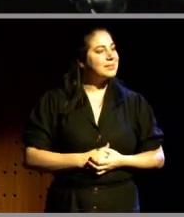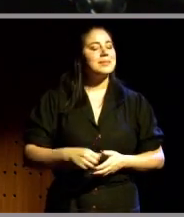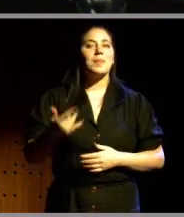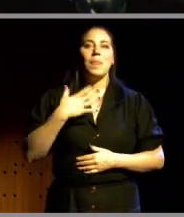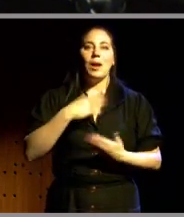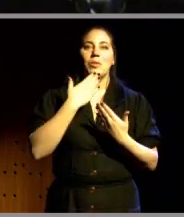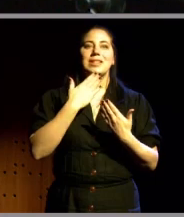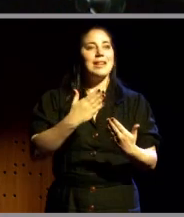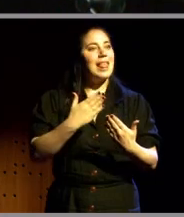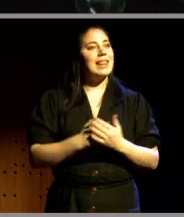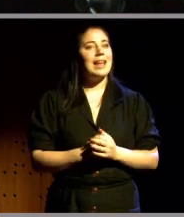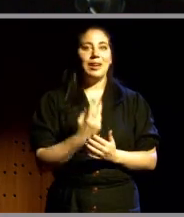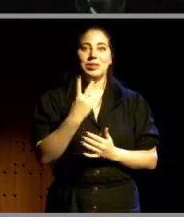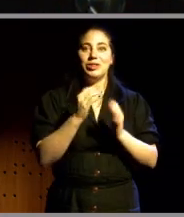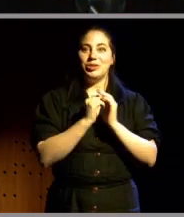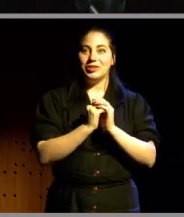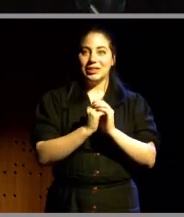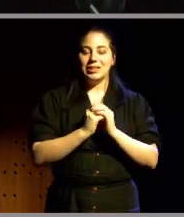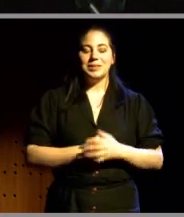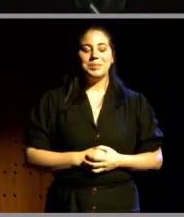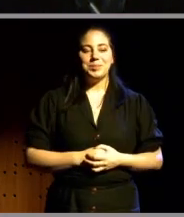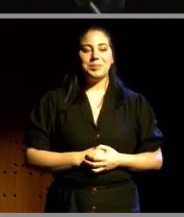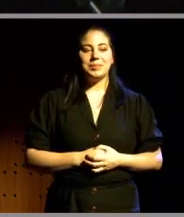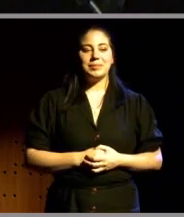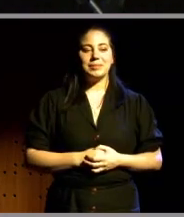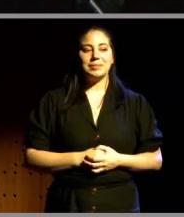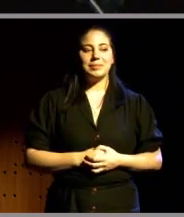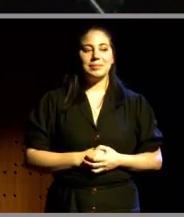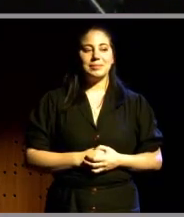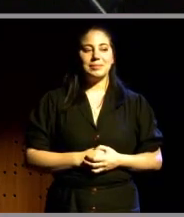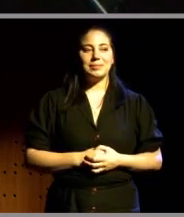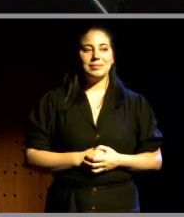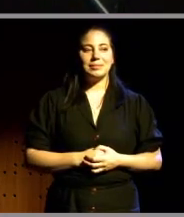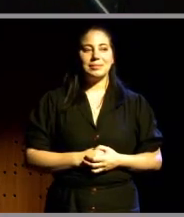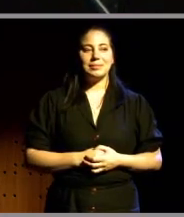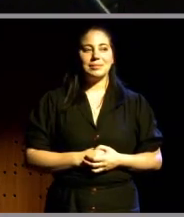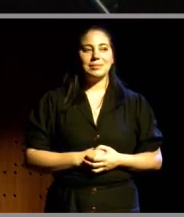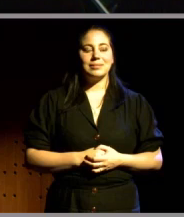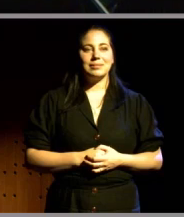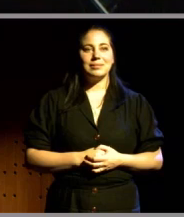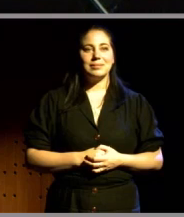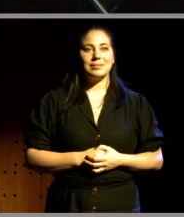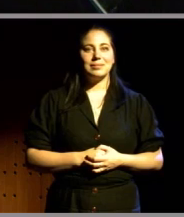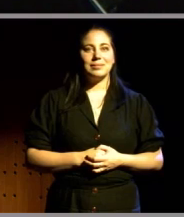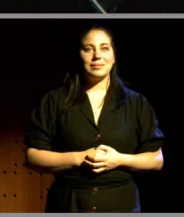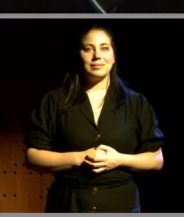I want to say thank you to the Australian